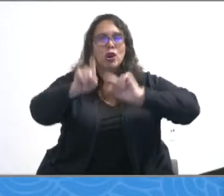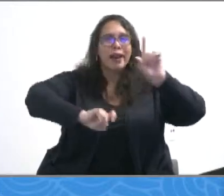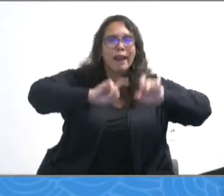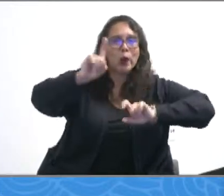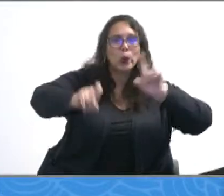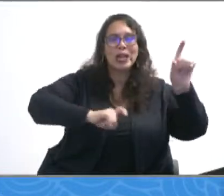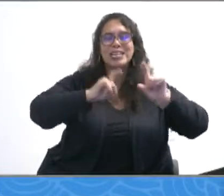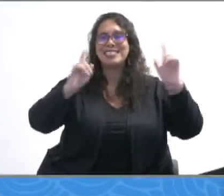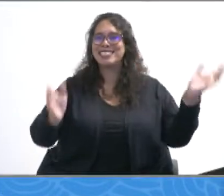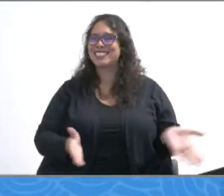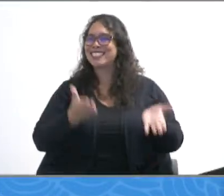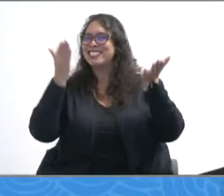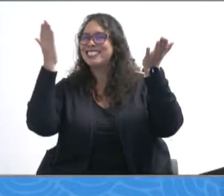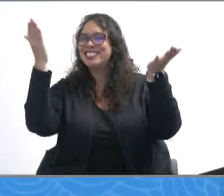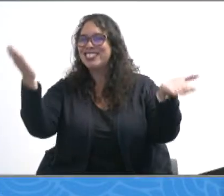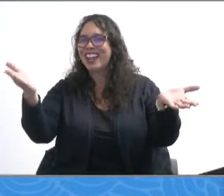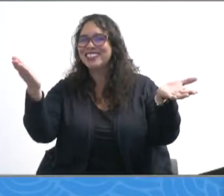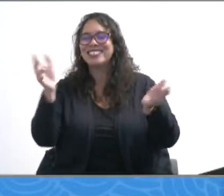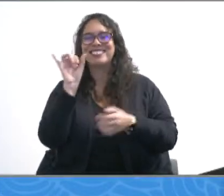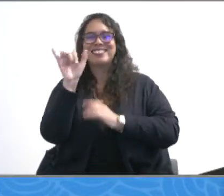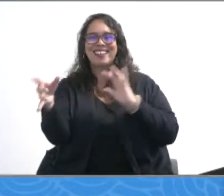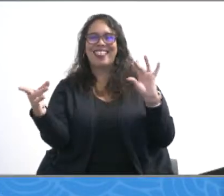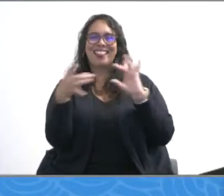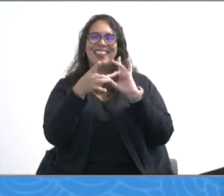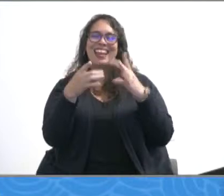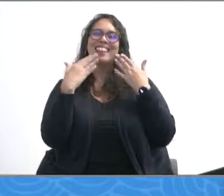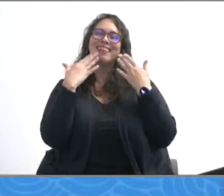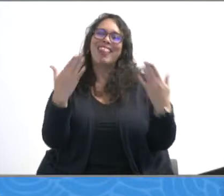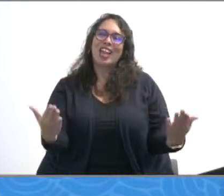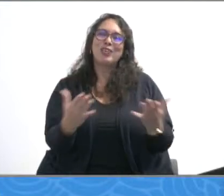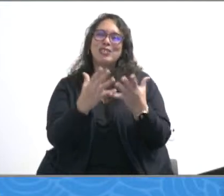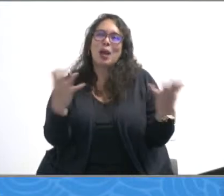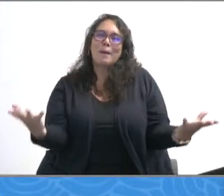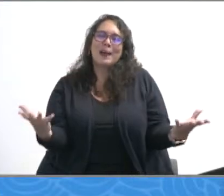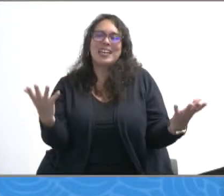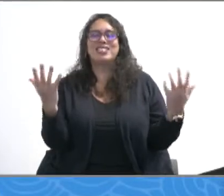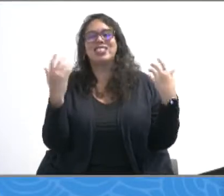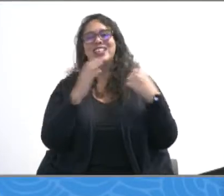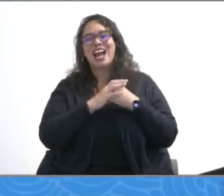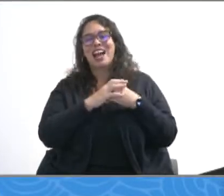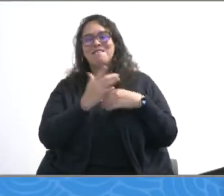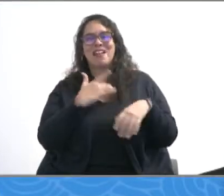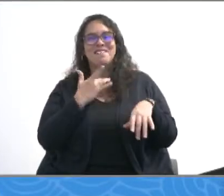suggestions to that link. Thank you so much. Feel free to show your smiling faces